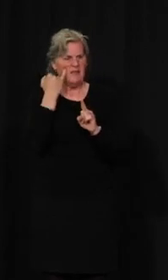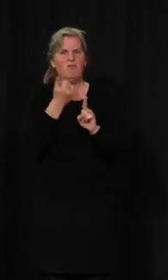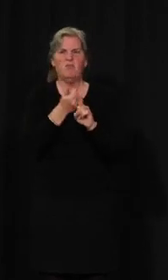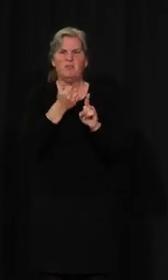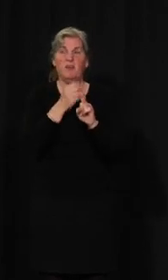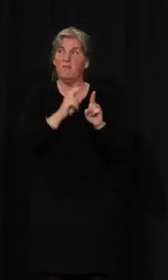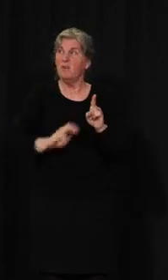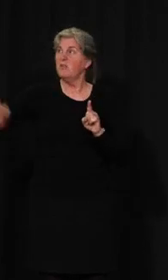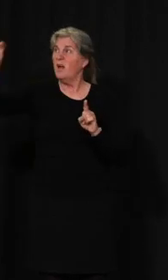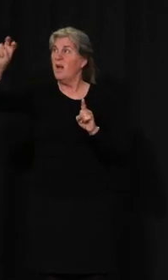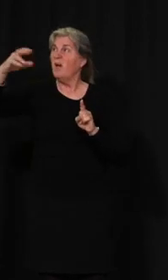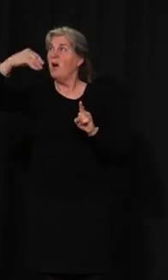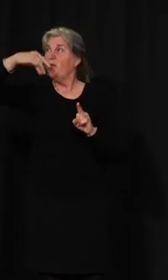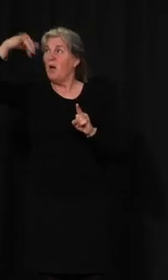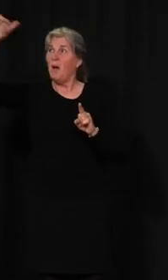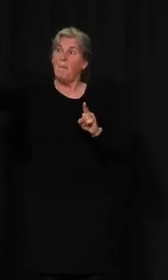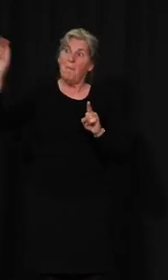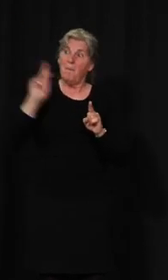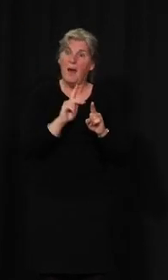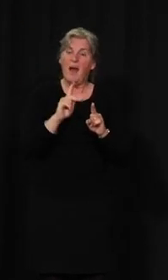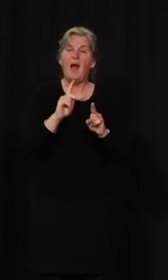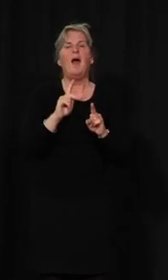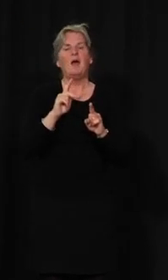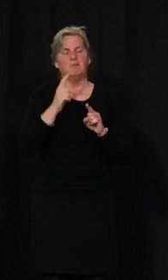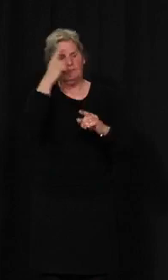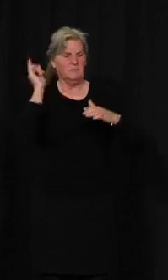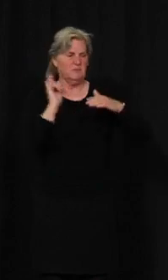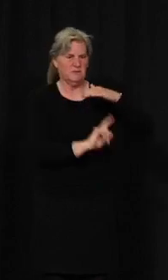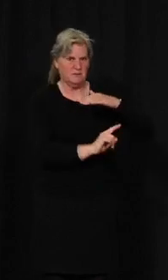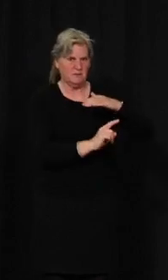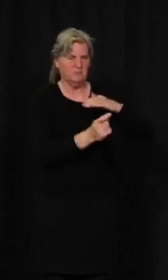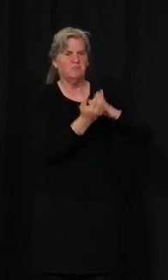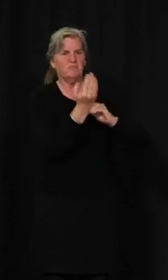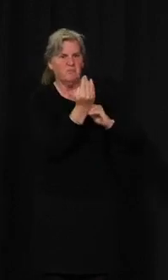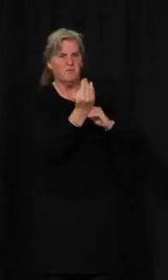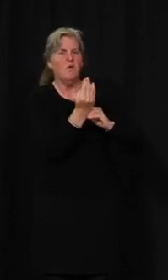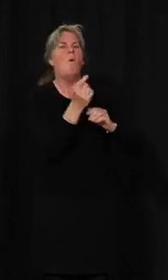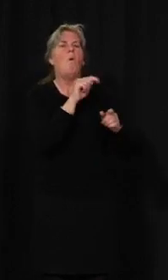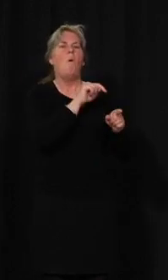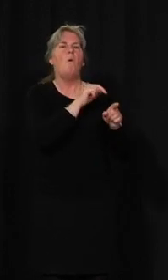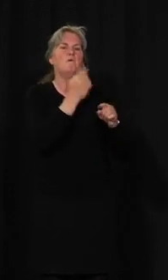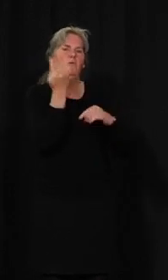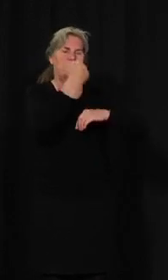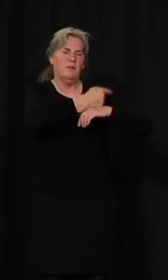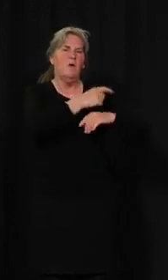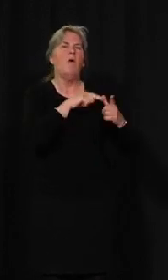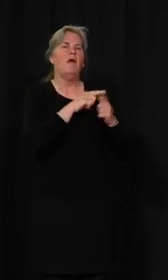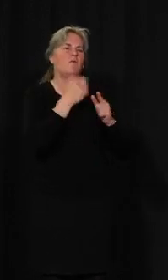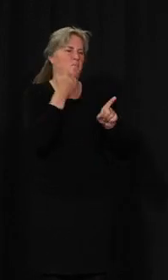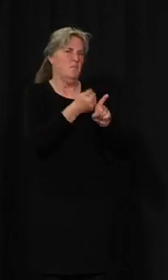come back from outside Yukon or have been in contact with someoe who is ill. If you're travelling to our rurl